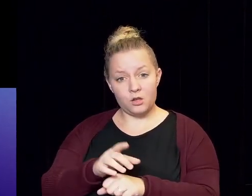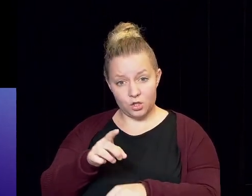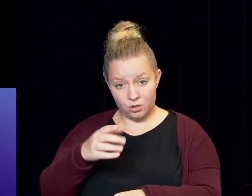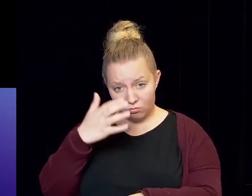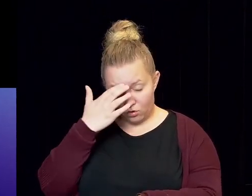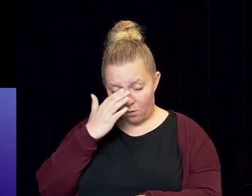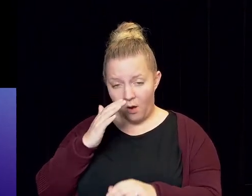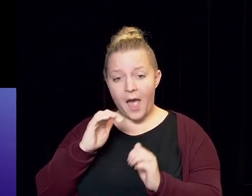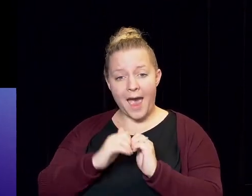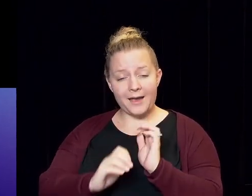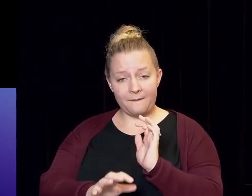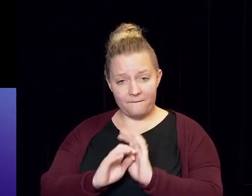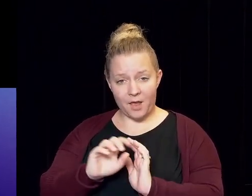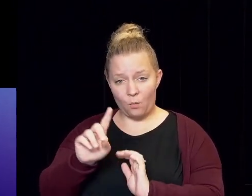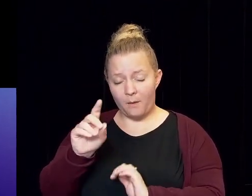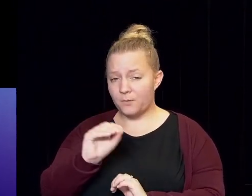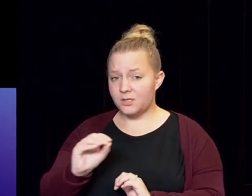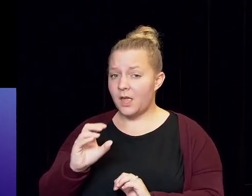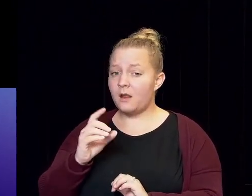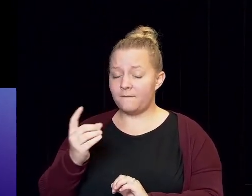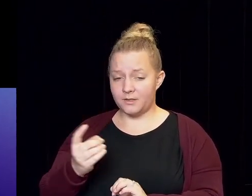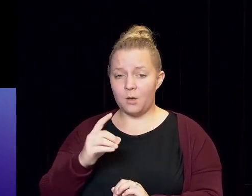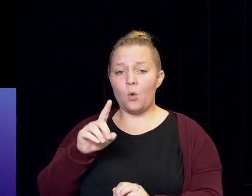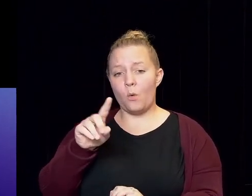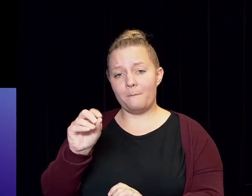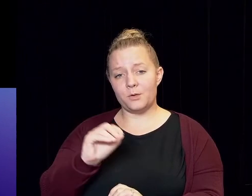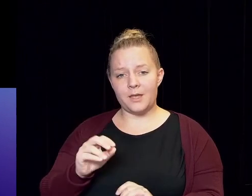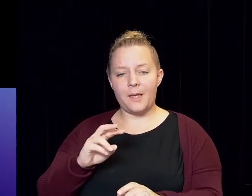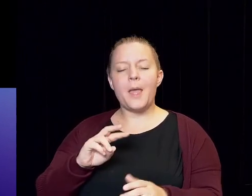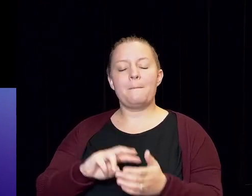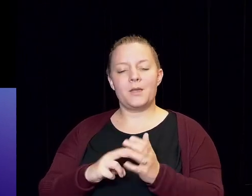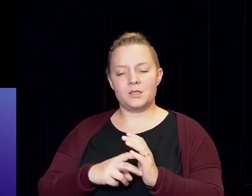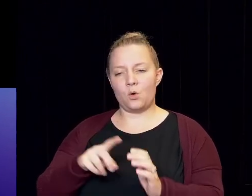find 1% of something guys. Because 1% means 1 out of 100. So 1/100